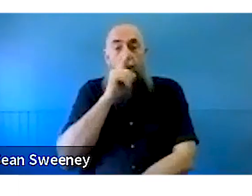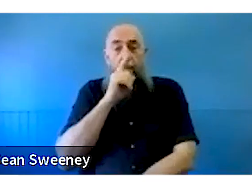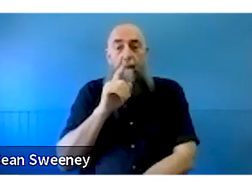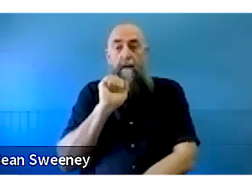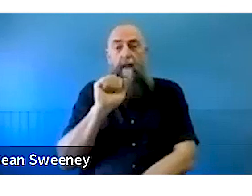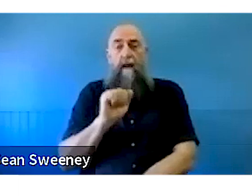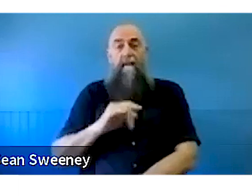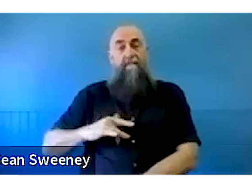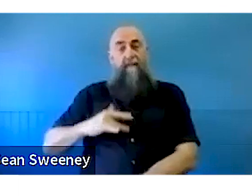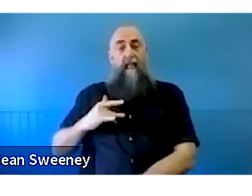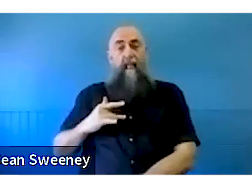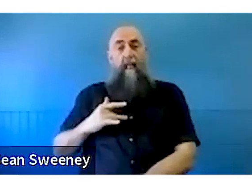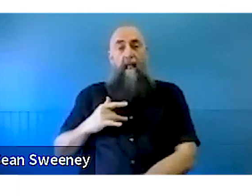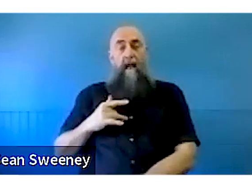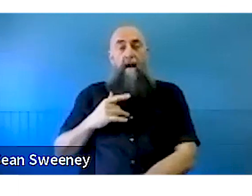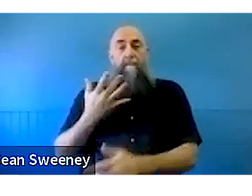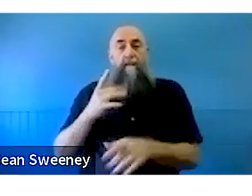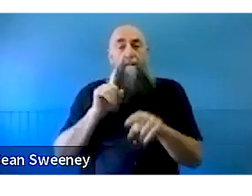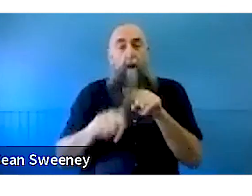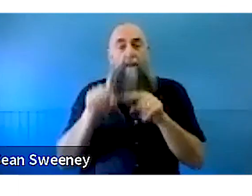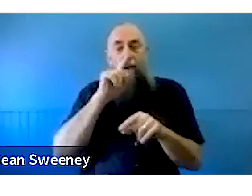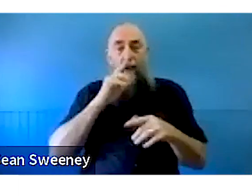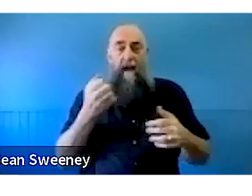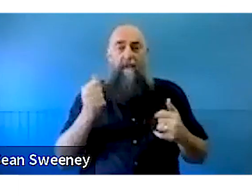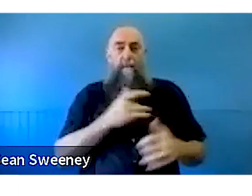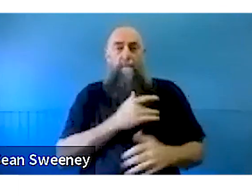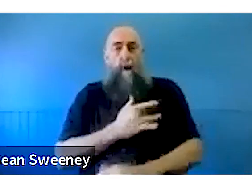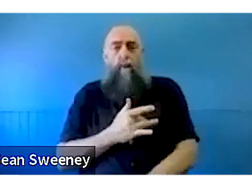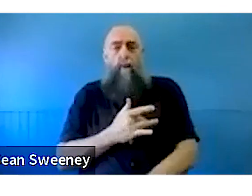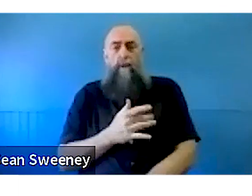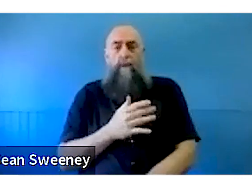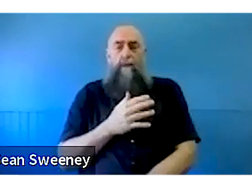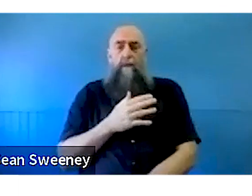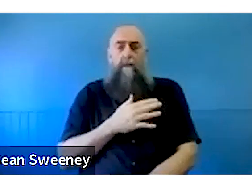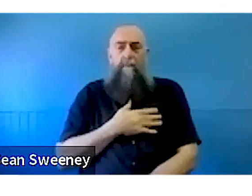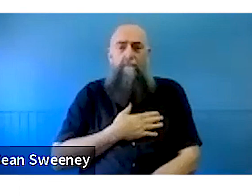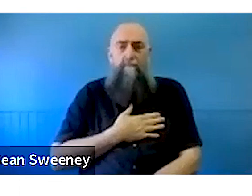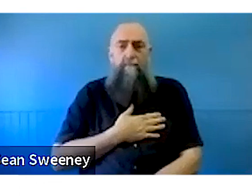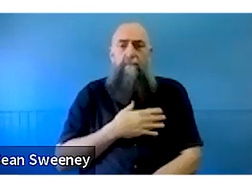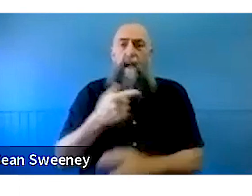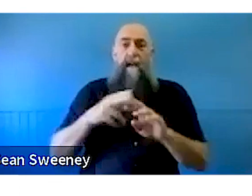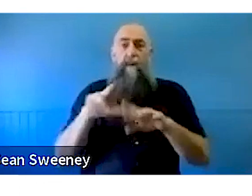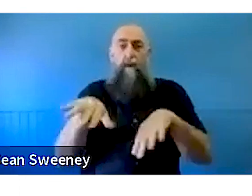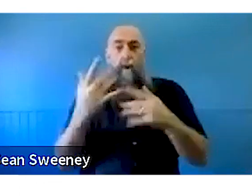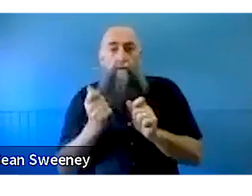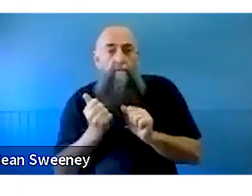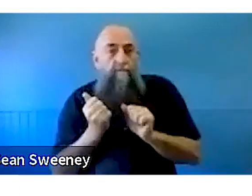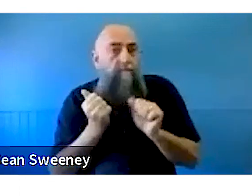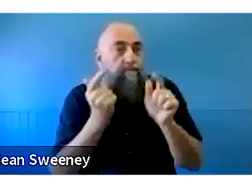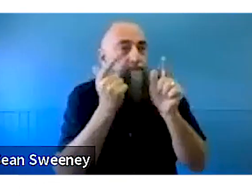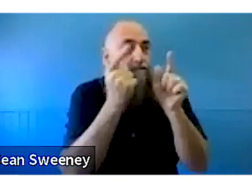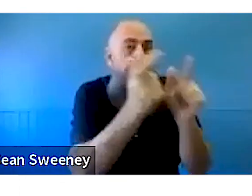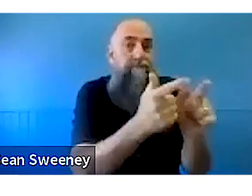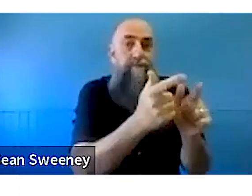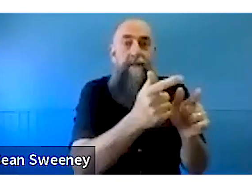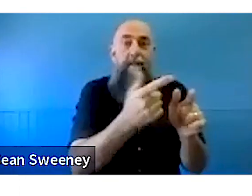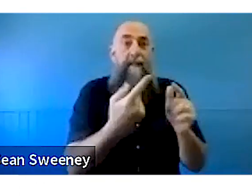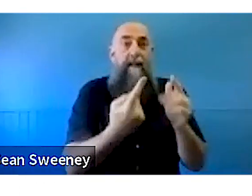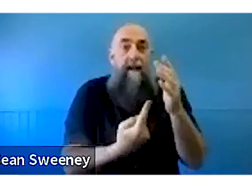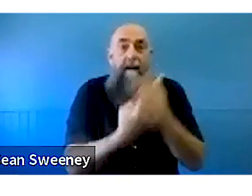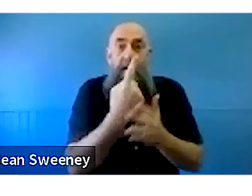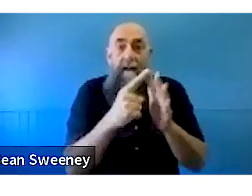That is how people feel when they go to any event that is outside